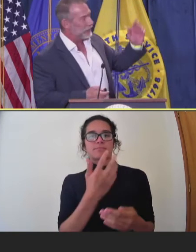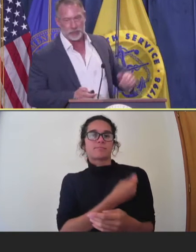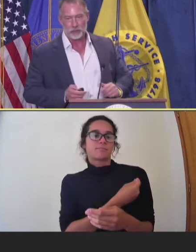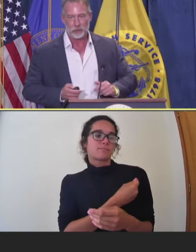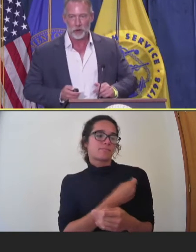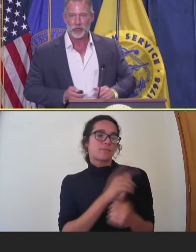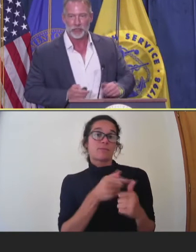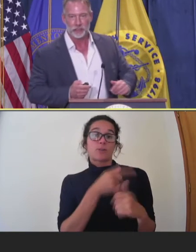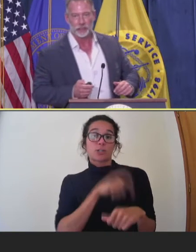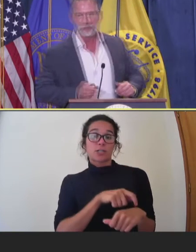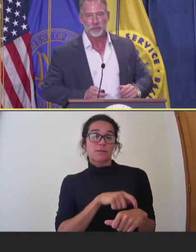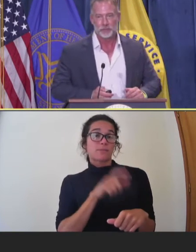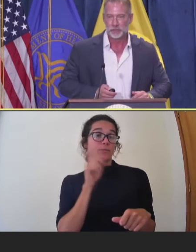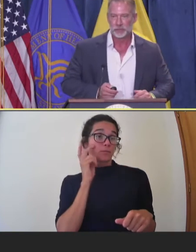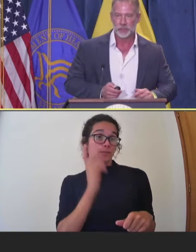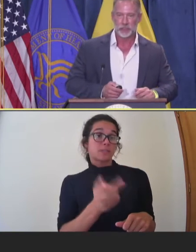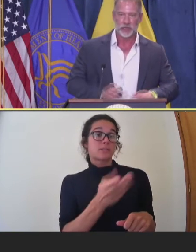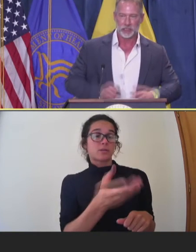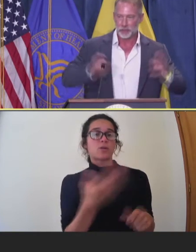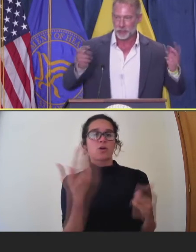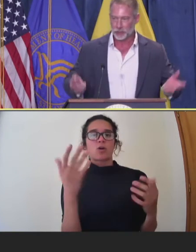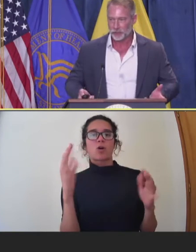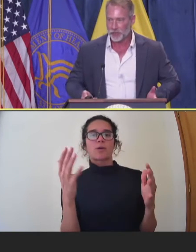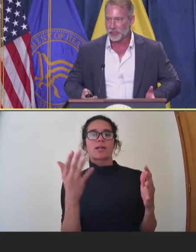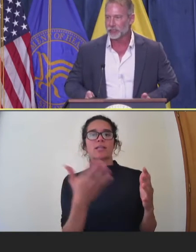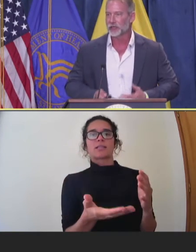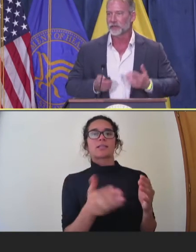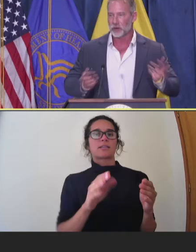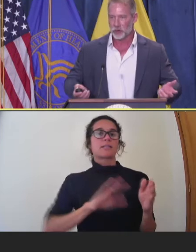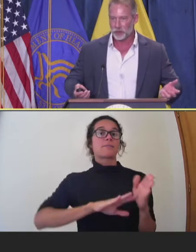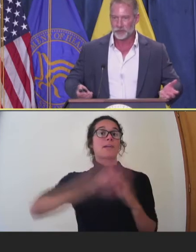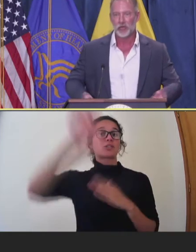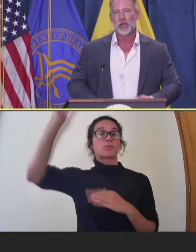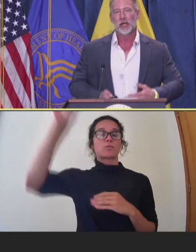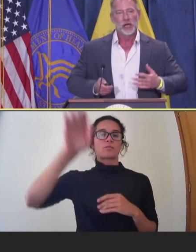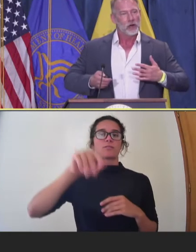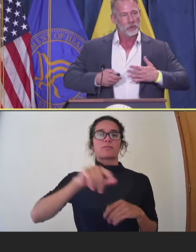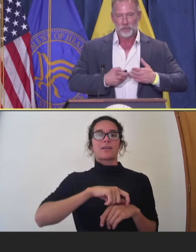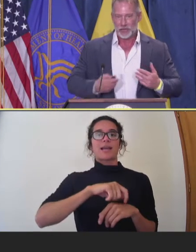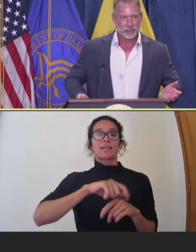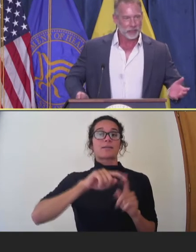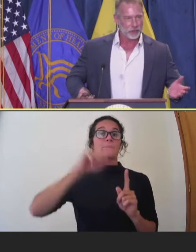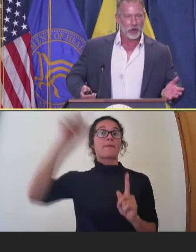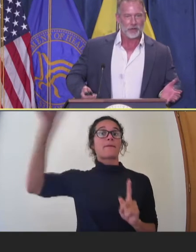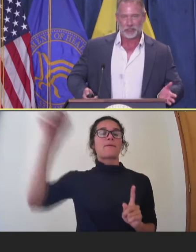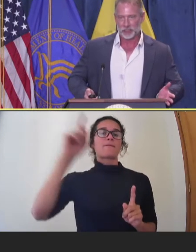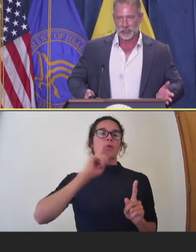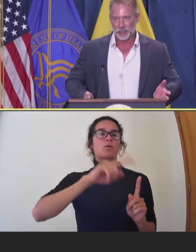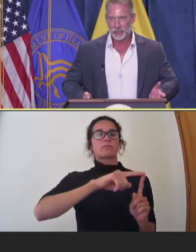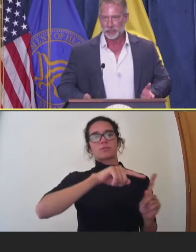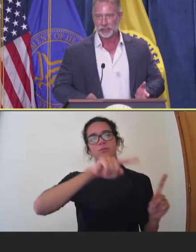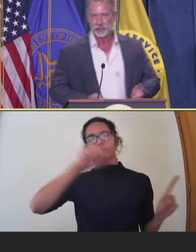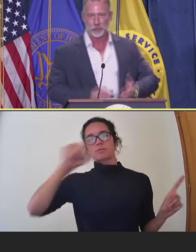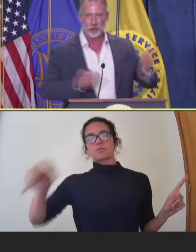that we're already in the exponential phase of the curve. Vaccines are obviously more